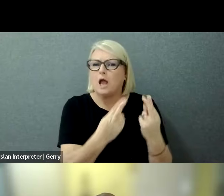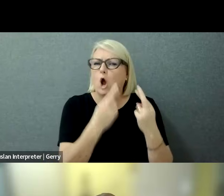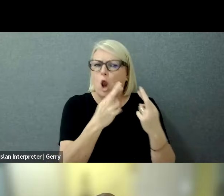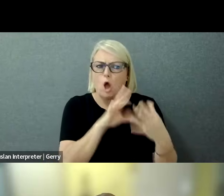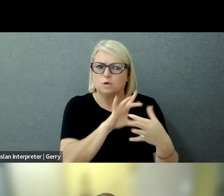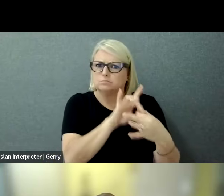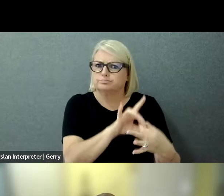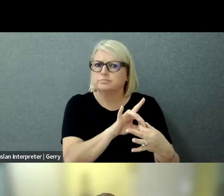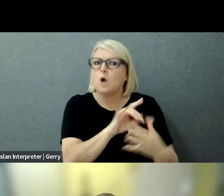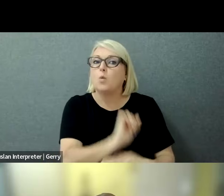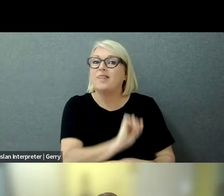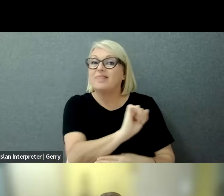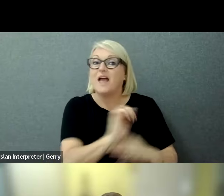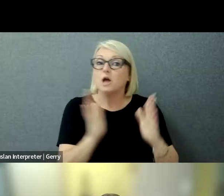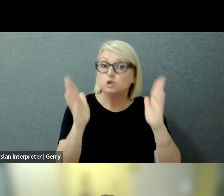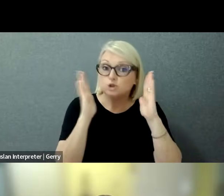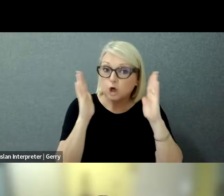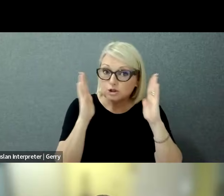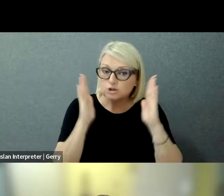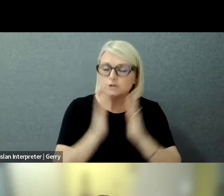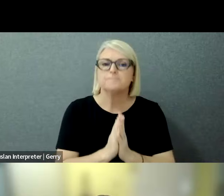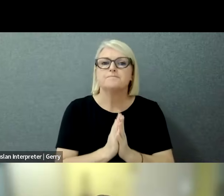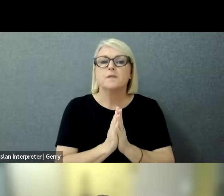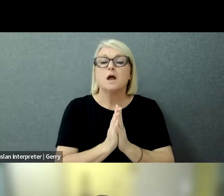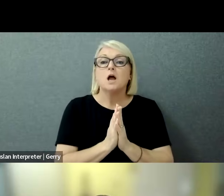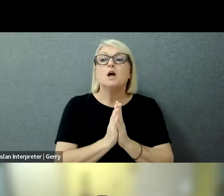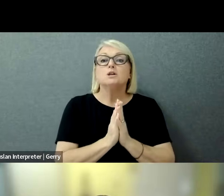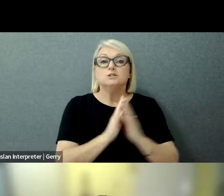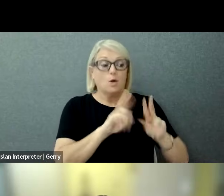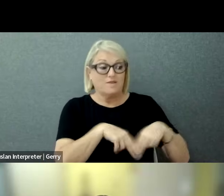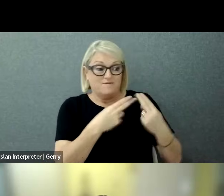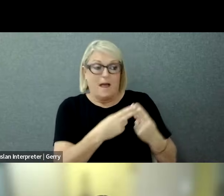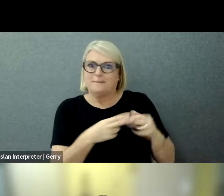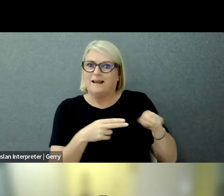that was really important for this family was to help develop the independence of the child